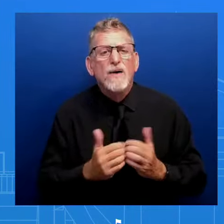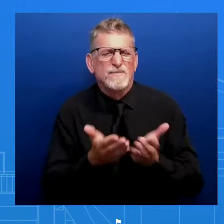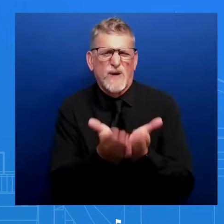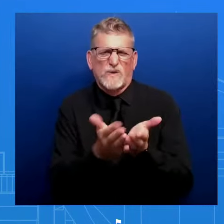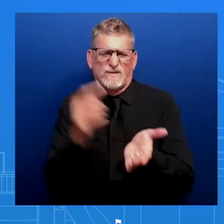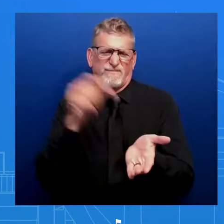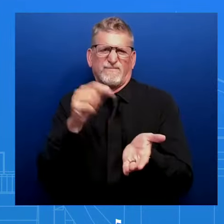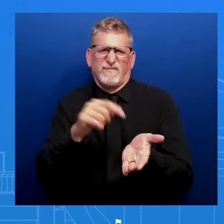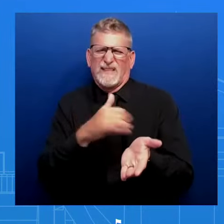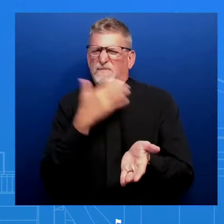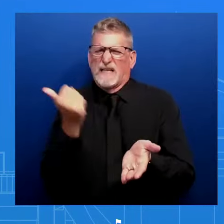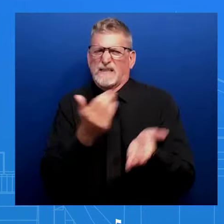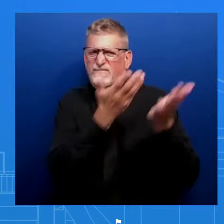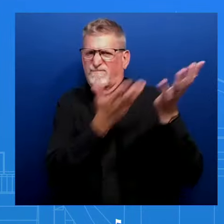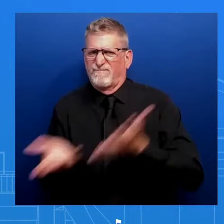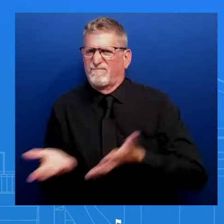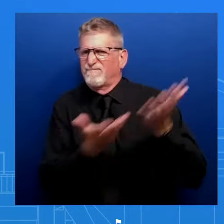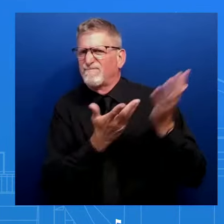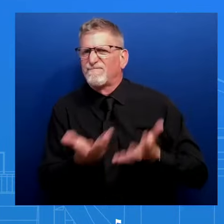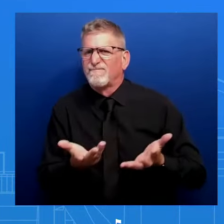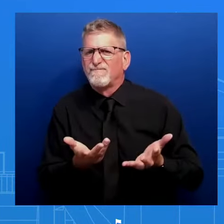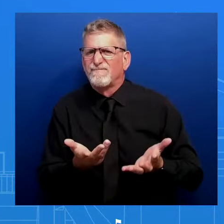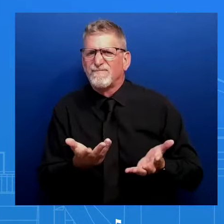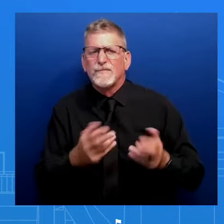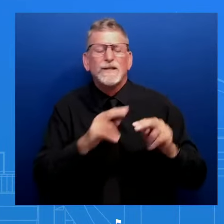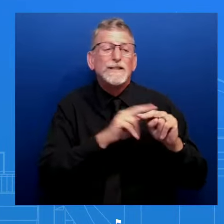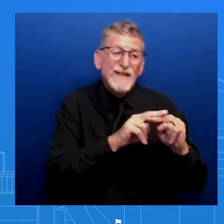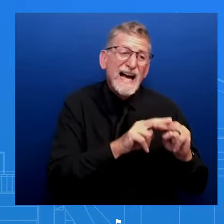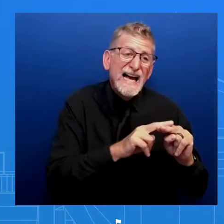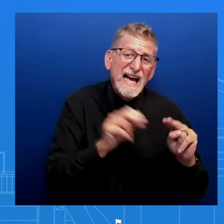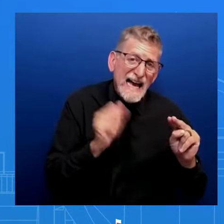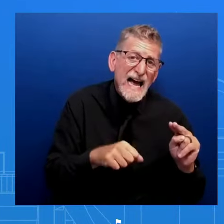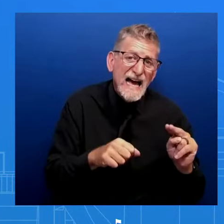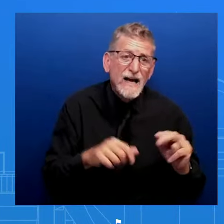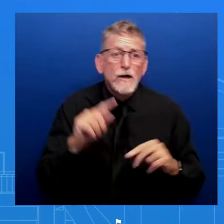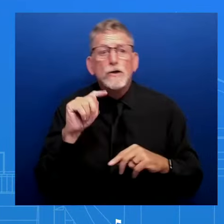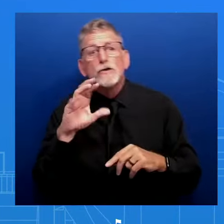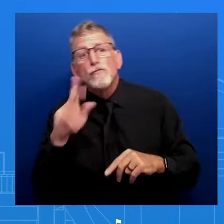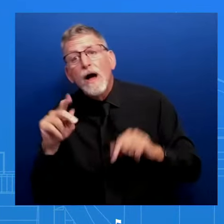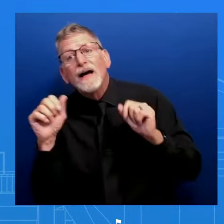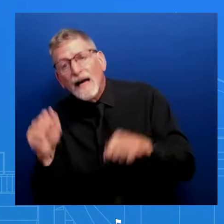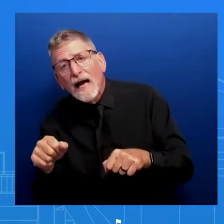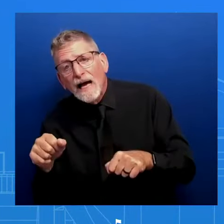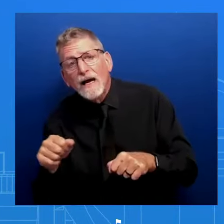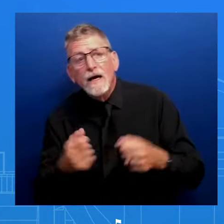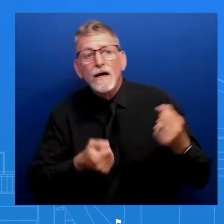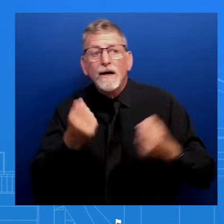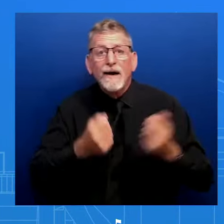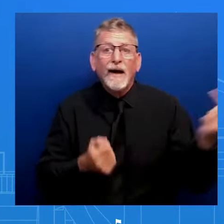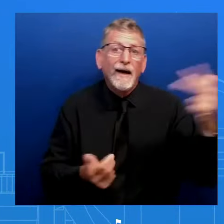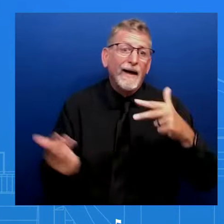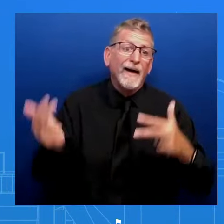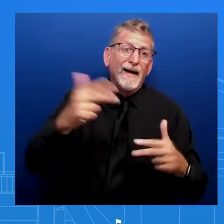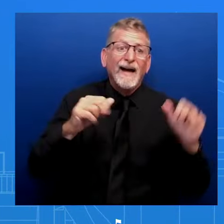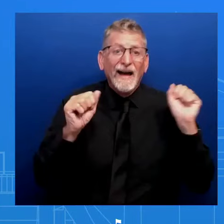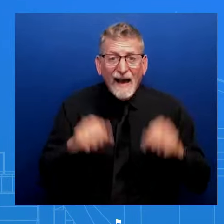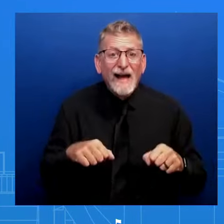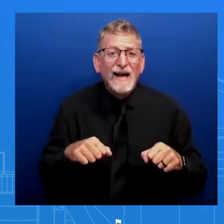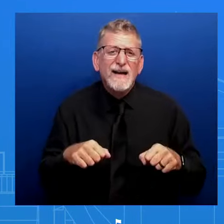You could use rail. You could us truck routes. You could also look at perhaps other EU ports,